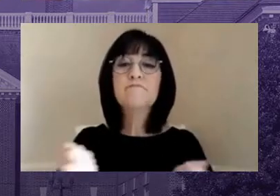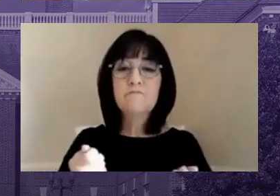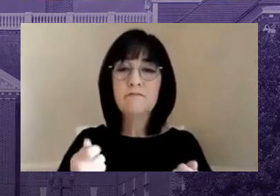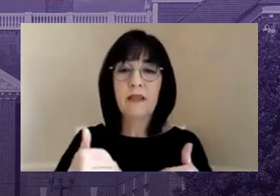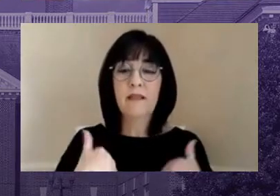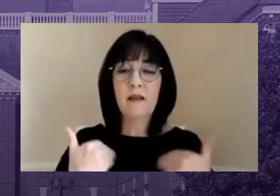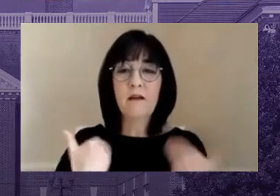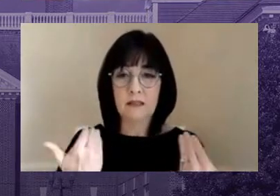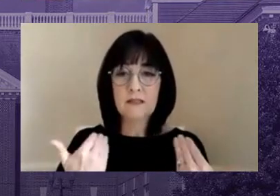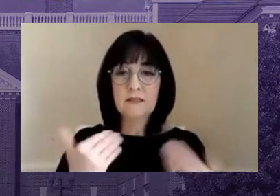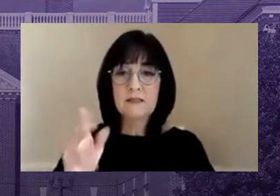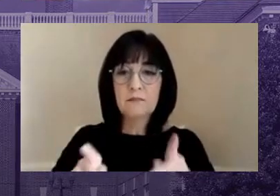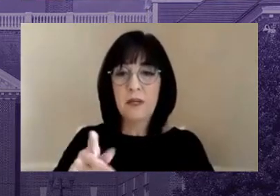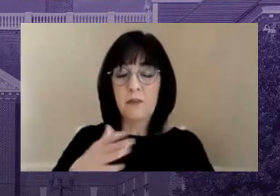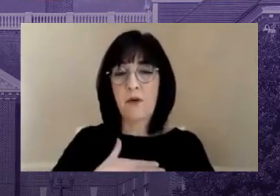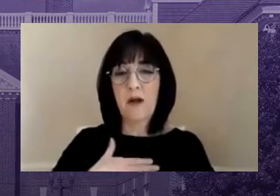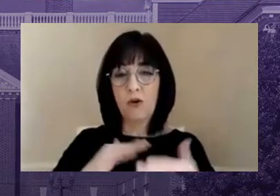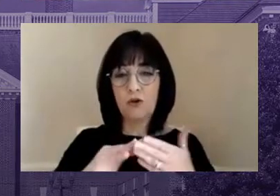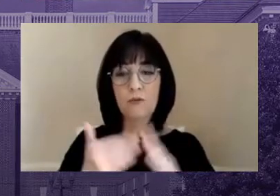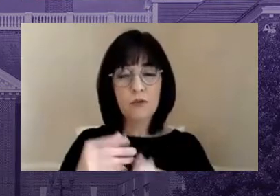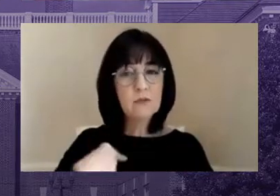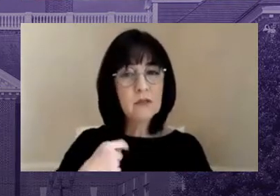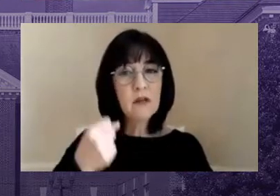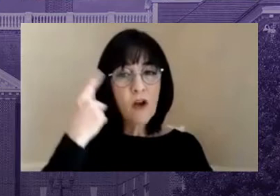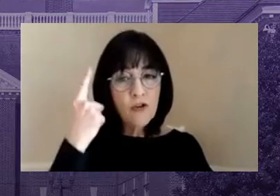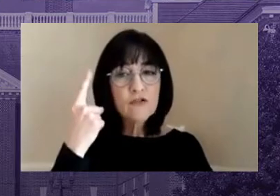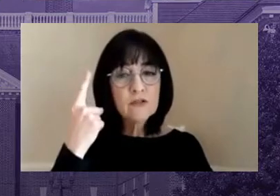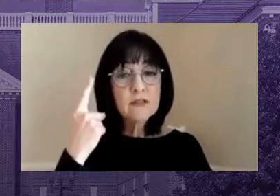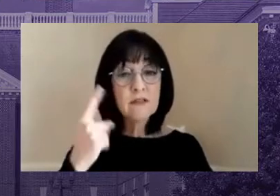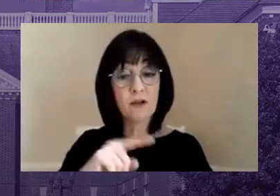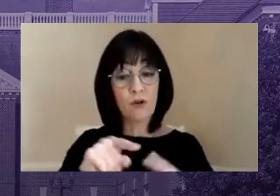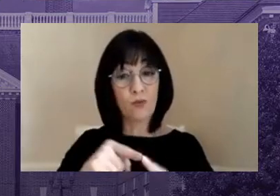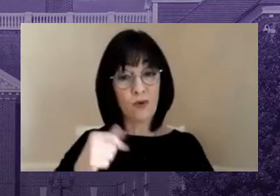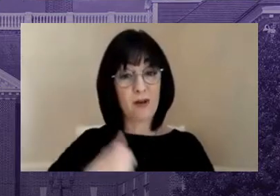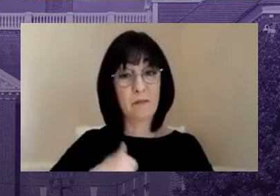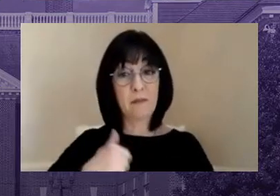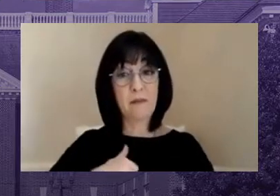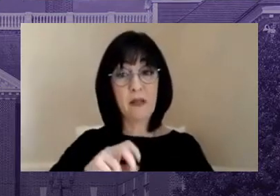understand the hardship and challenges that deployments, relocations and moves present for